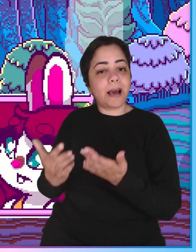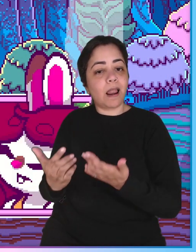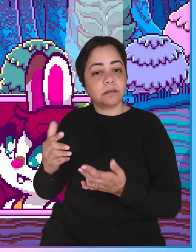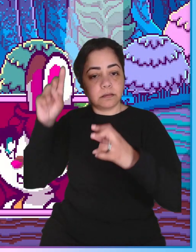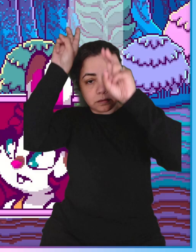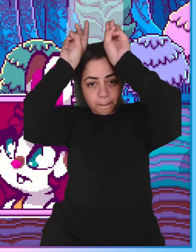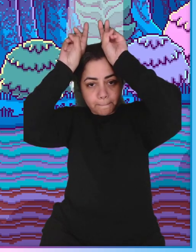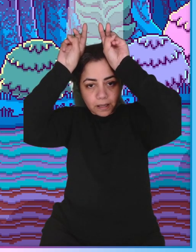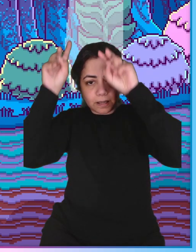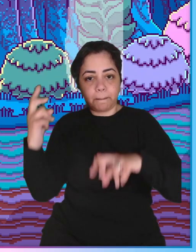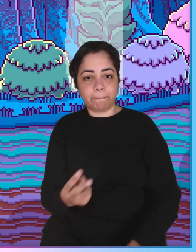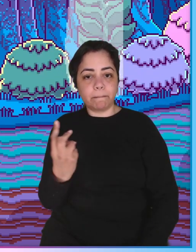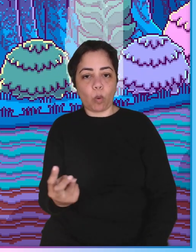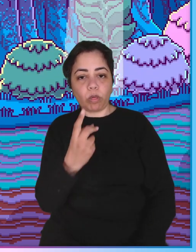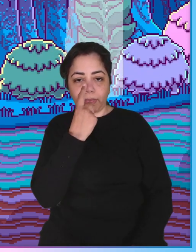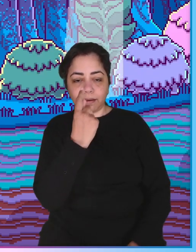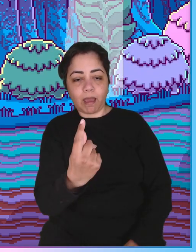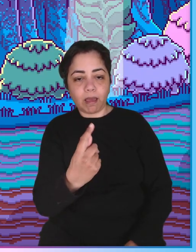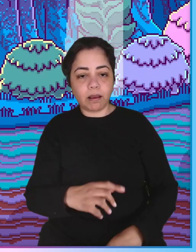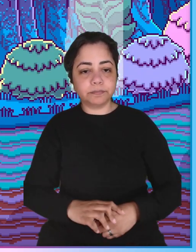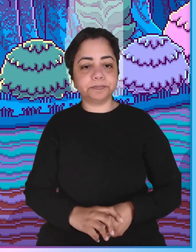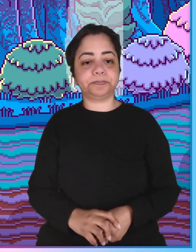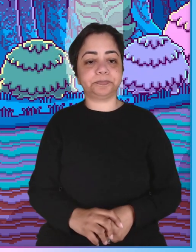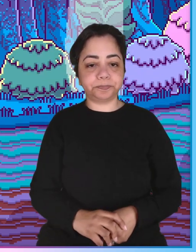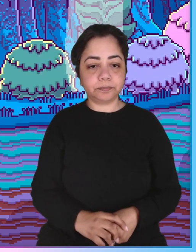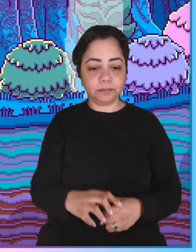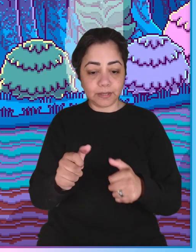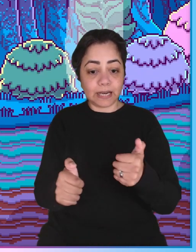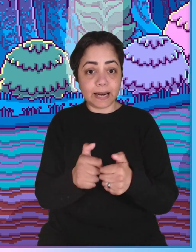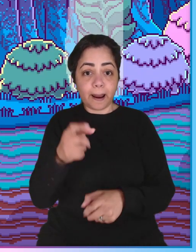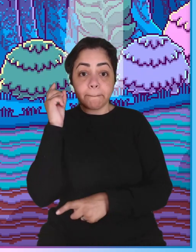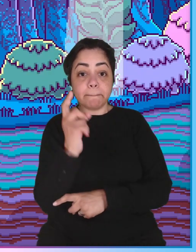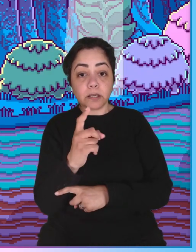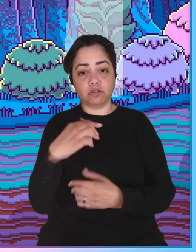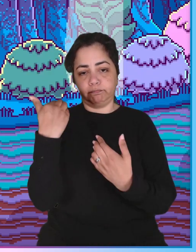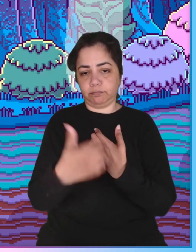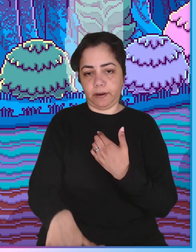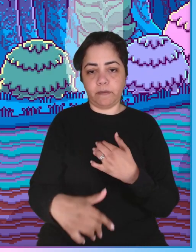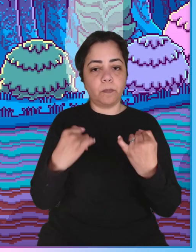Multiple buttons work on gamepad, the arrow or WASD keys on the keyboard